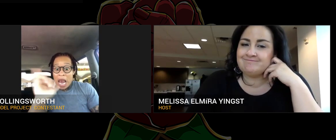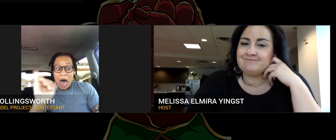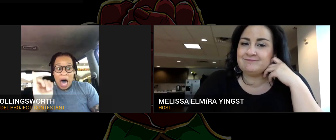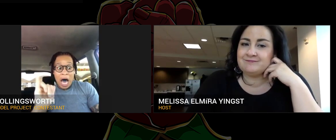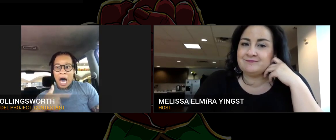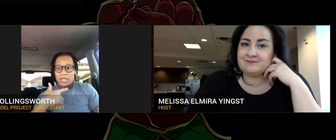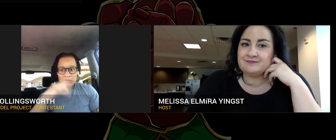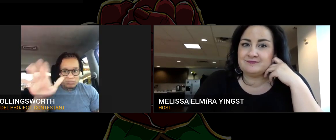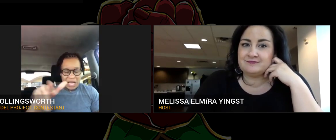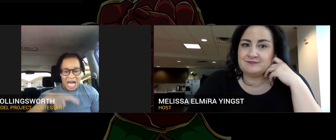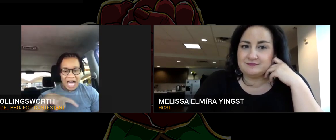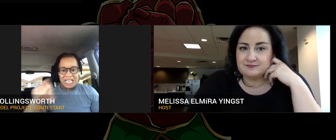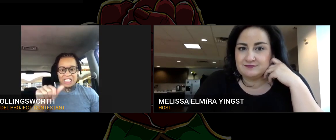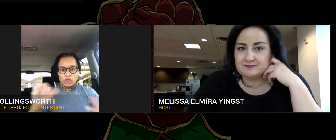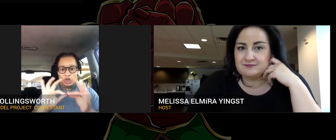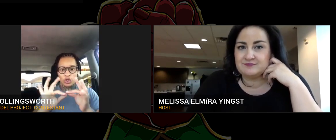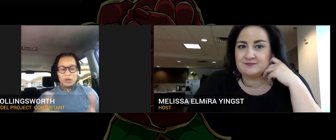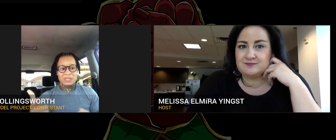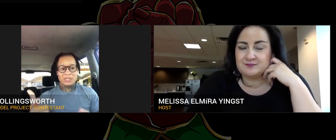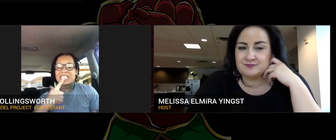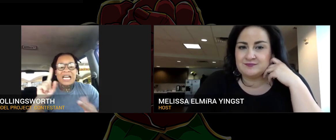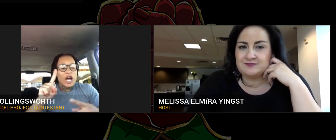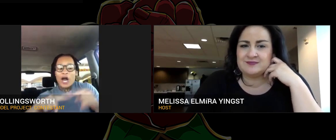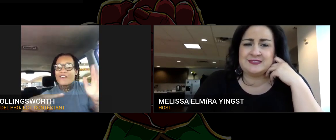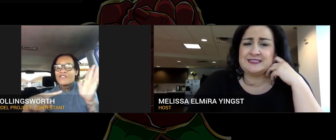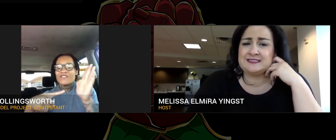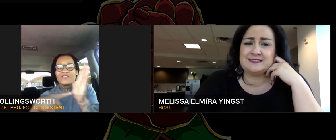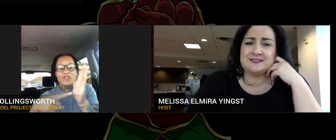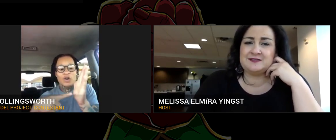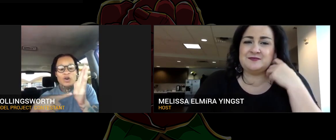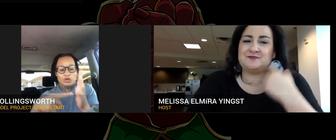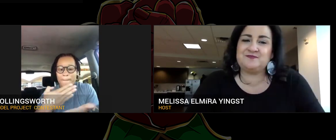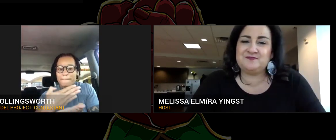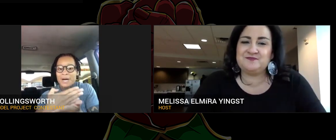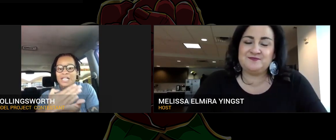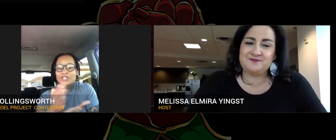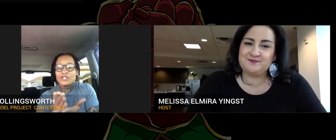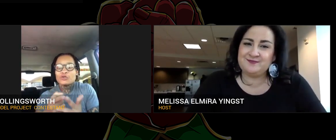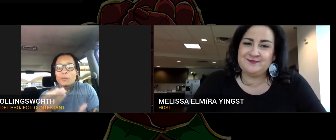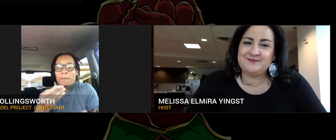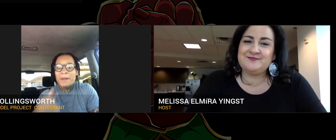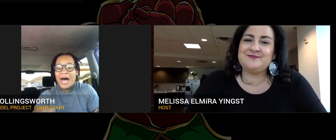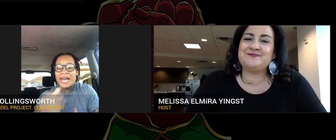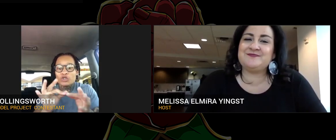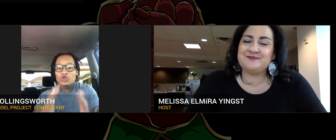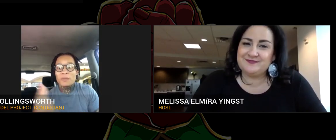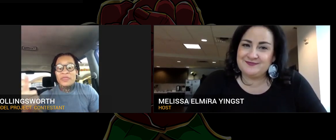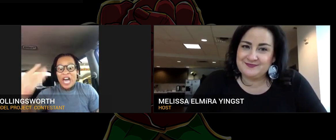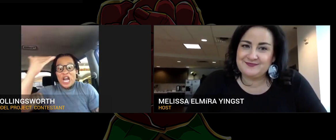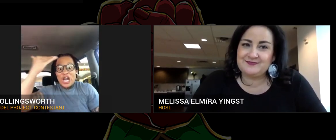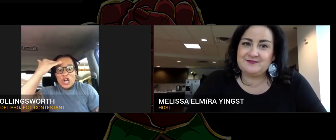Like, I asked for an interpreter, and they were like, "We can't afford it in our budget to pay for an interpreters.